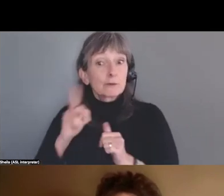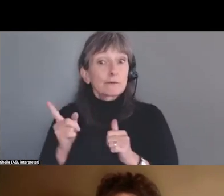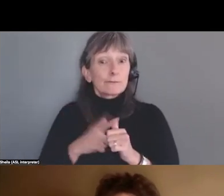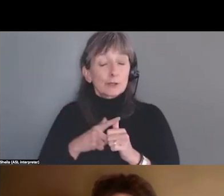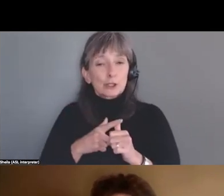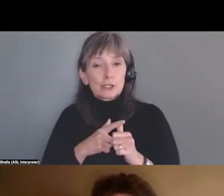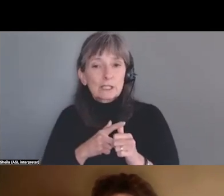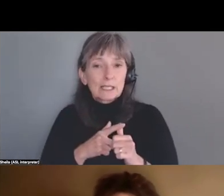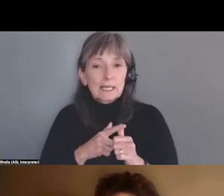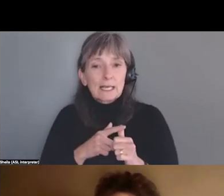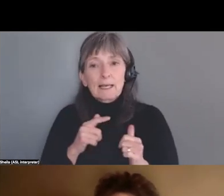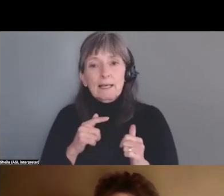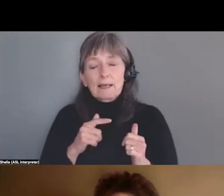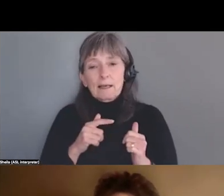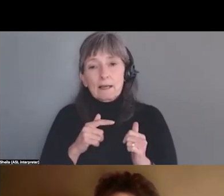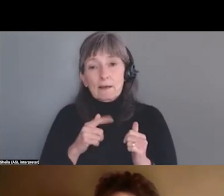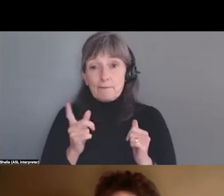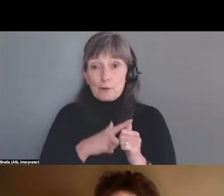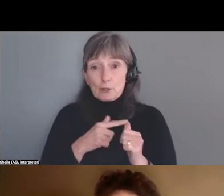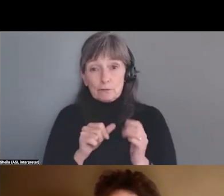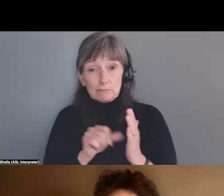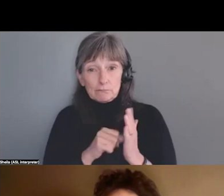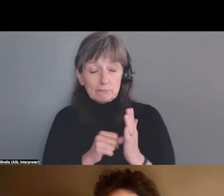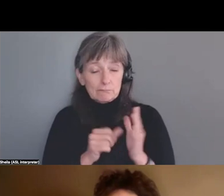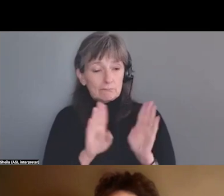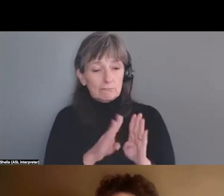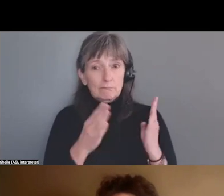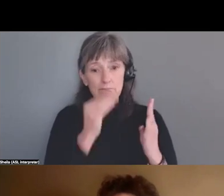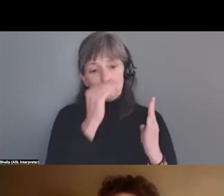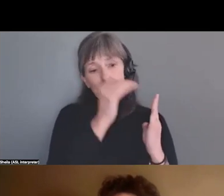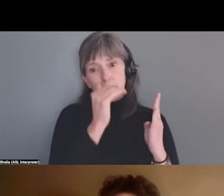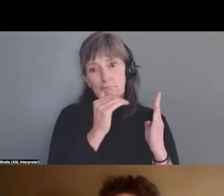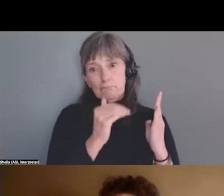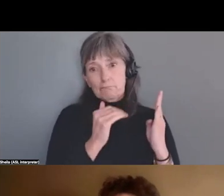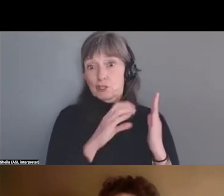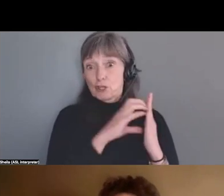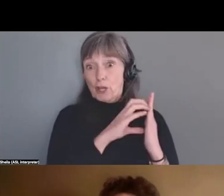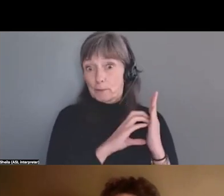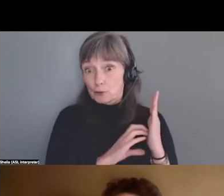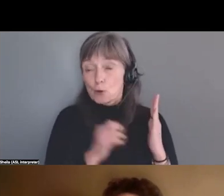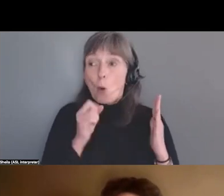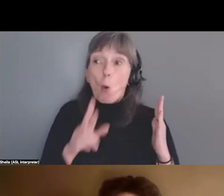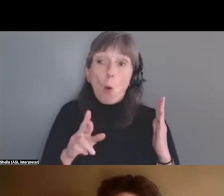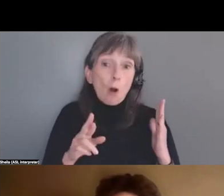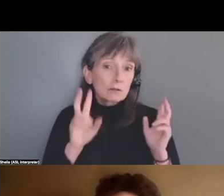least some clusters of topics that they want to work on. And those clusters are then the starting